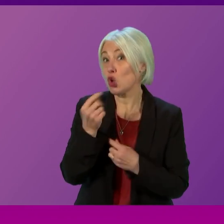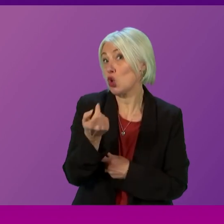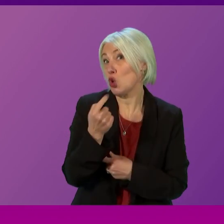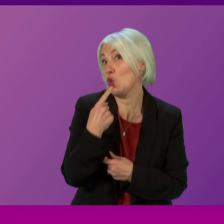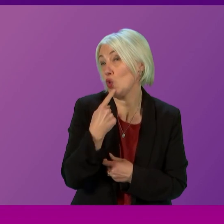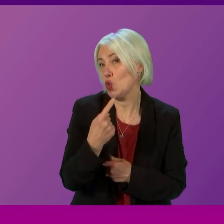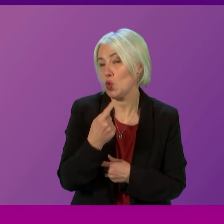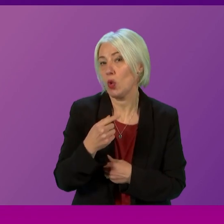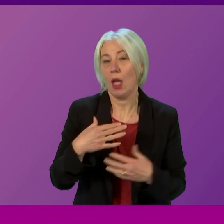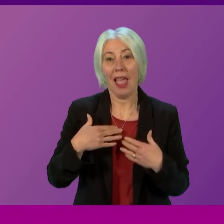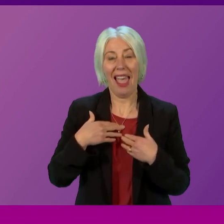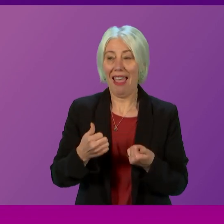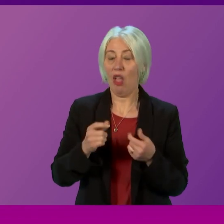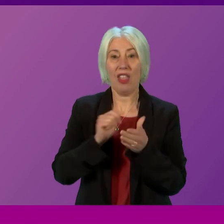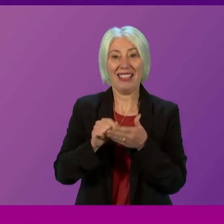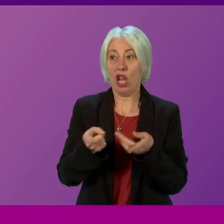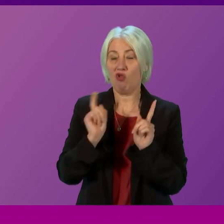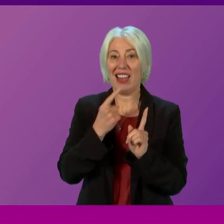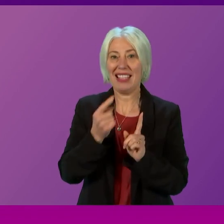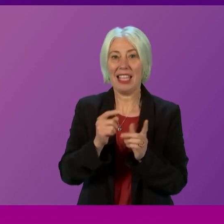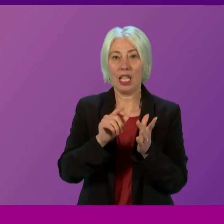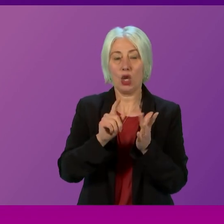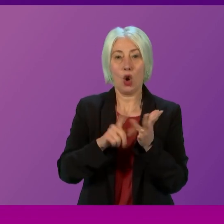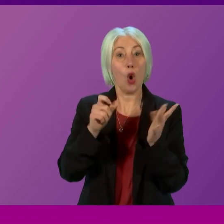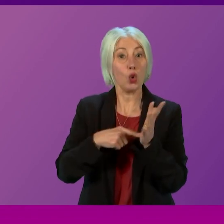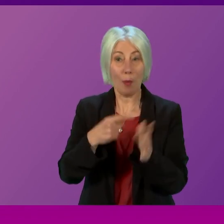Cabinet Secretary for Health and Social Care advised that the appointment was imminent.